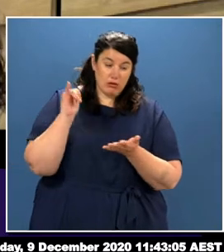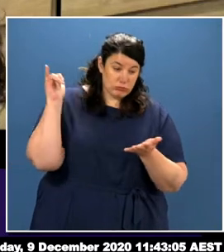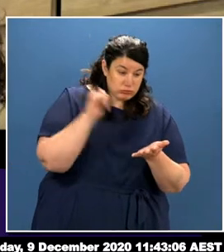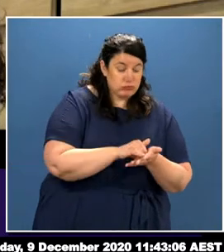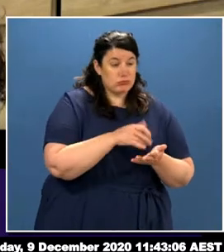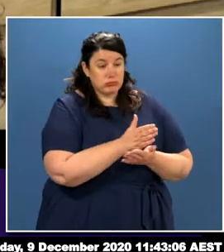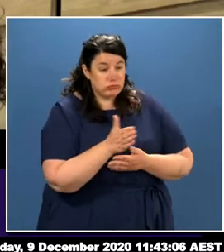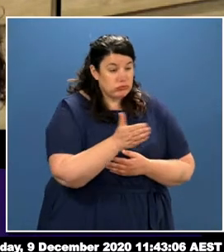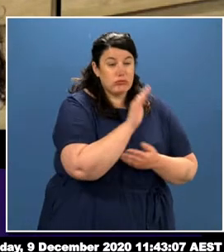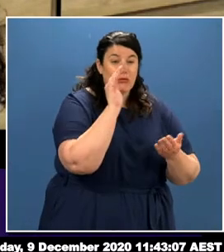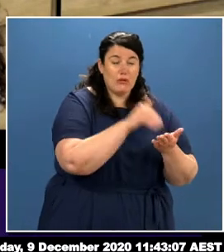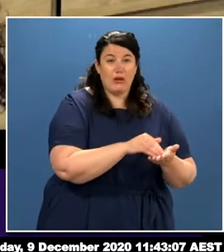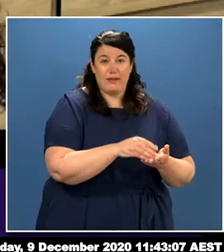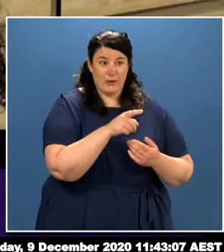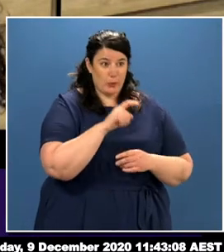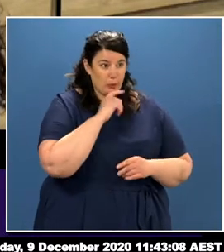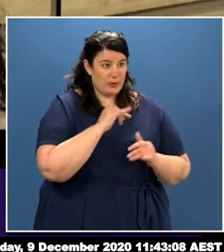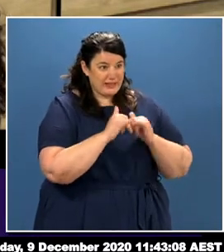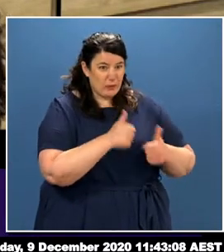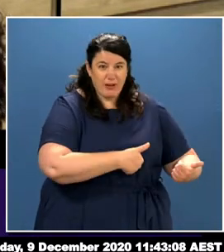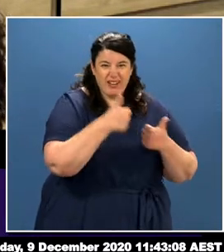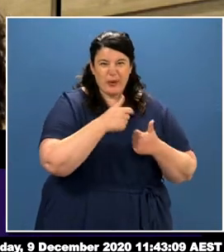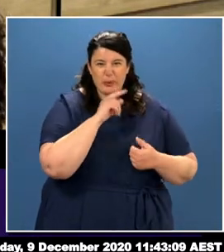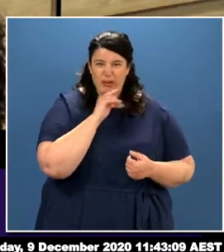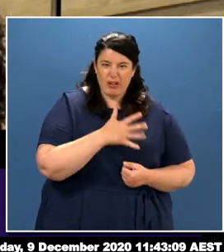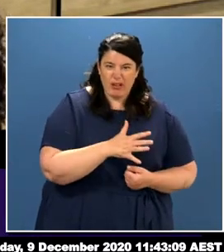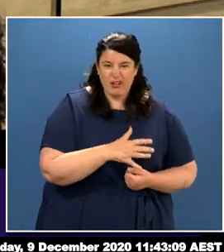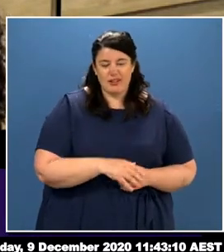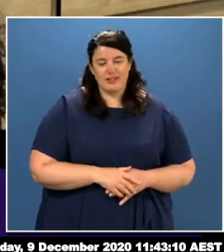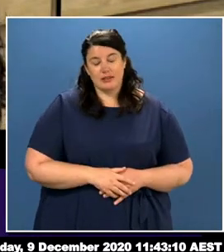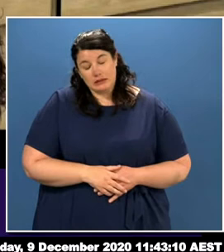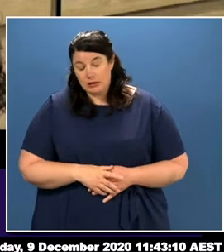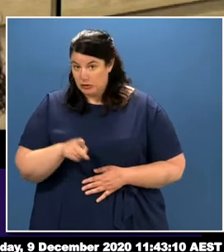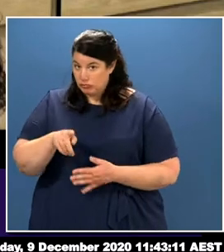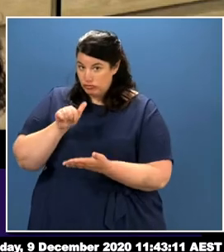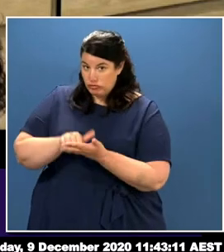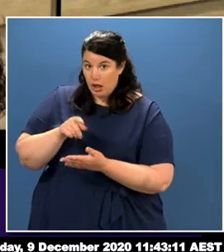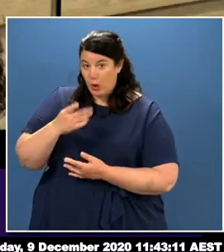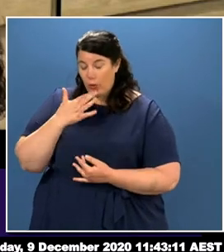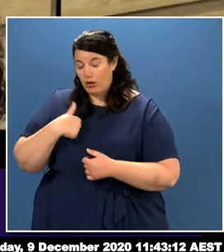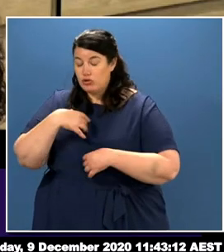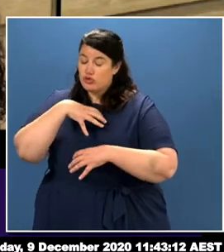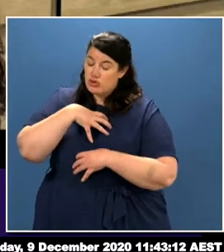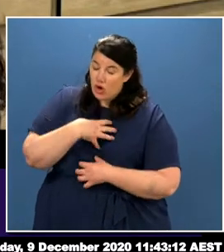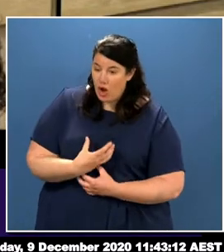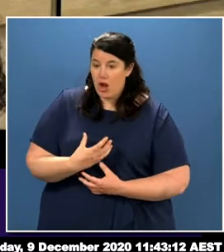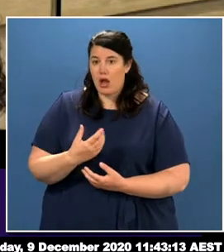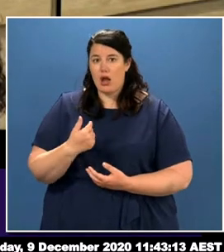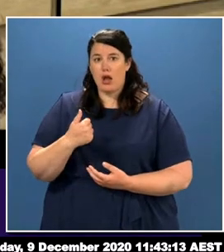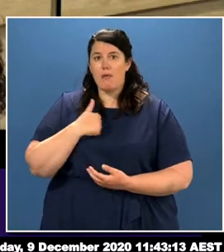Absolutely not, because when I'm tired, my speech tends to